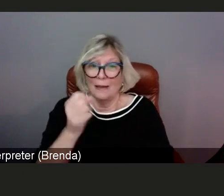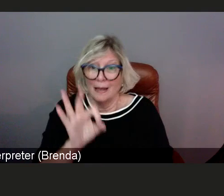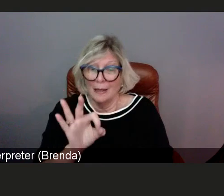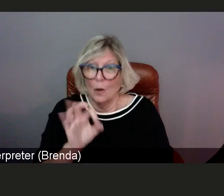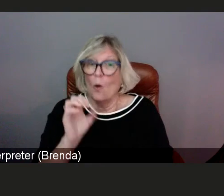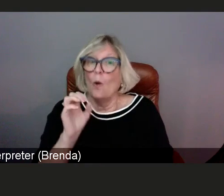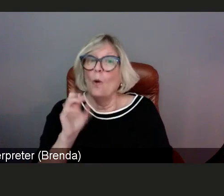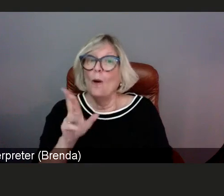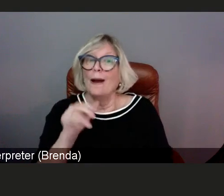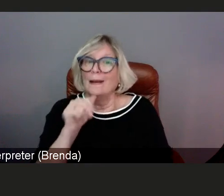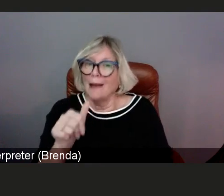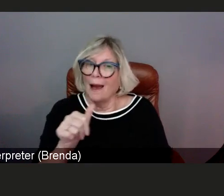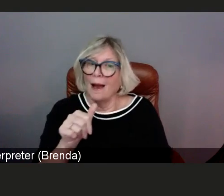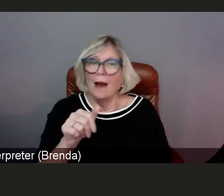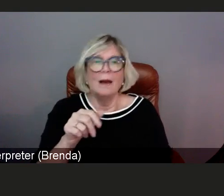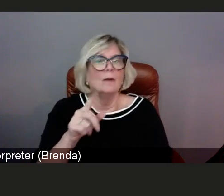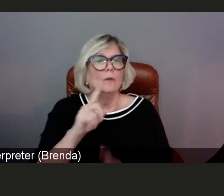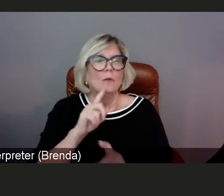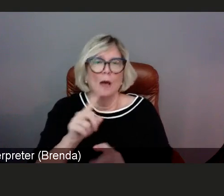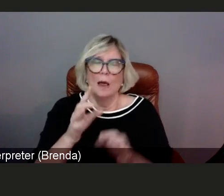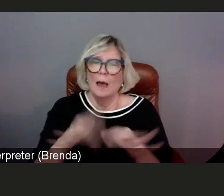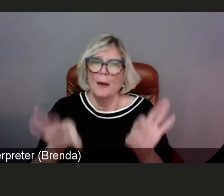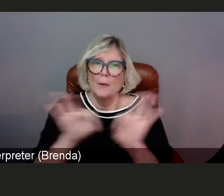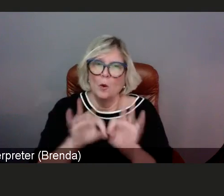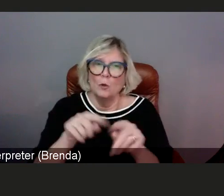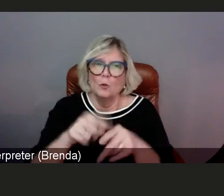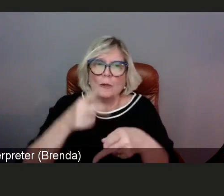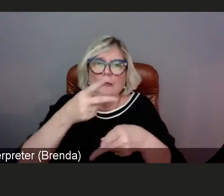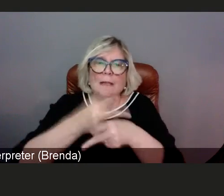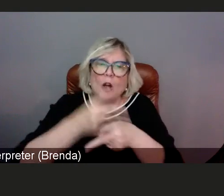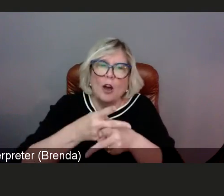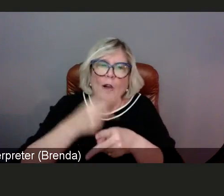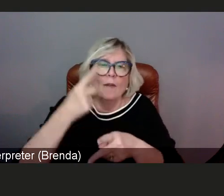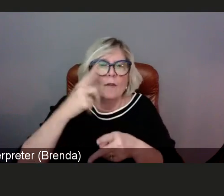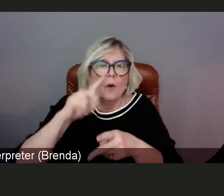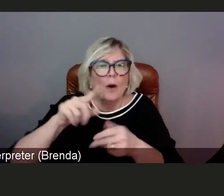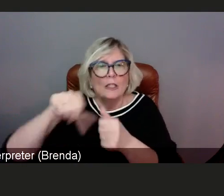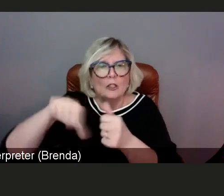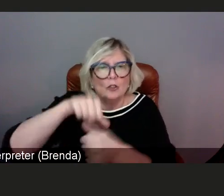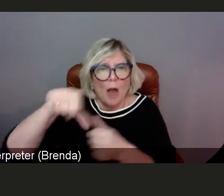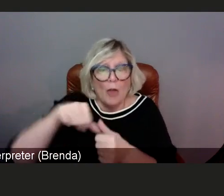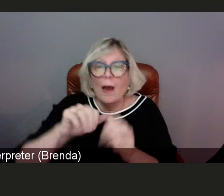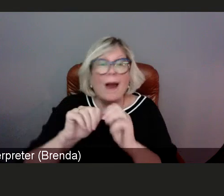to continue to look out for one another and you can do that by washing your hands,